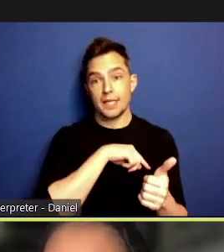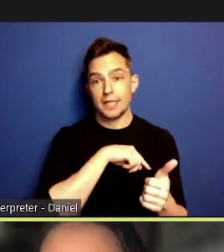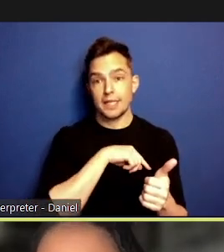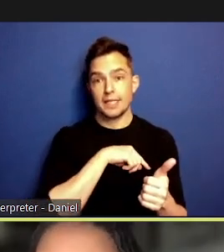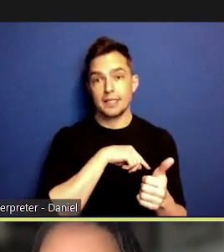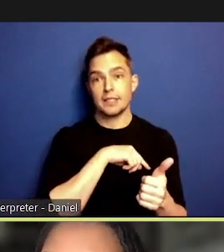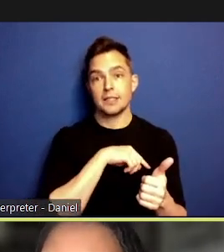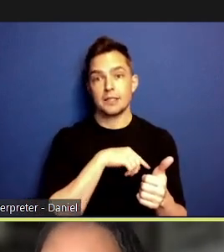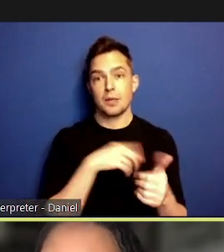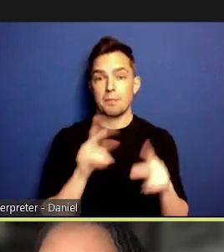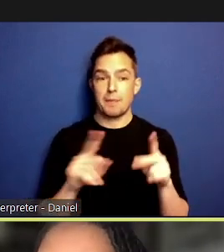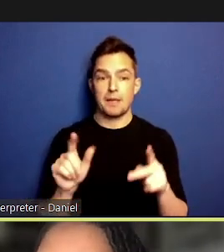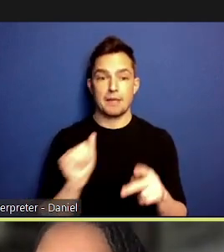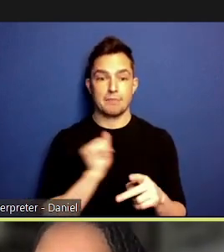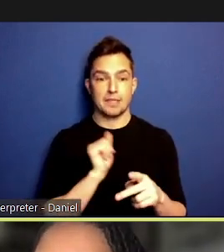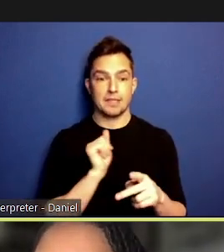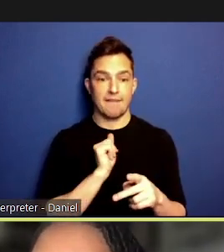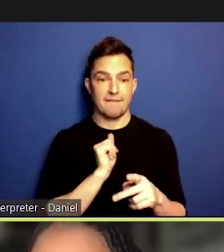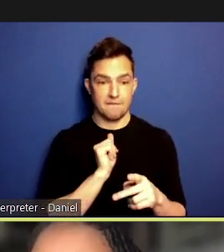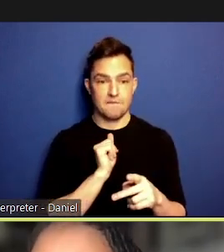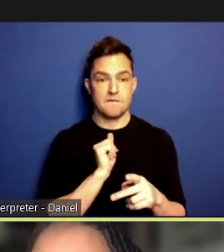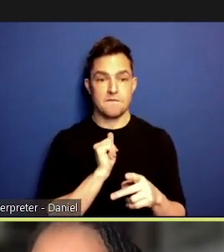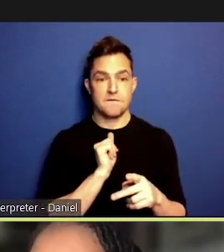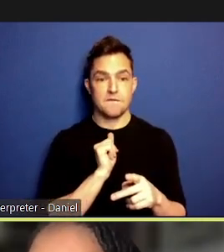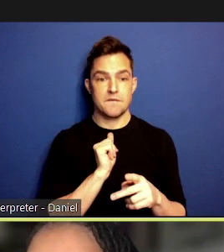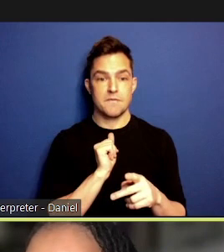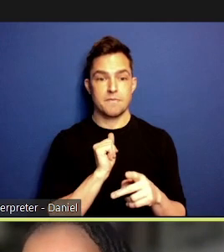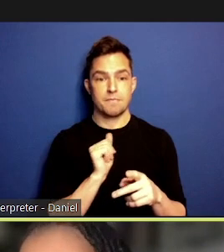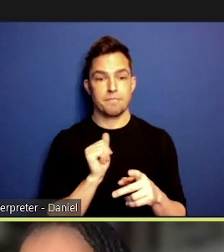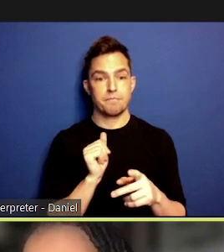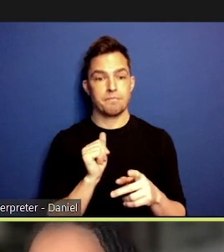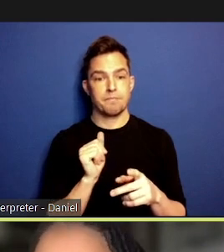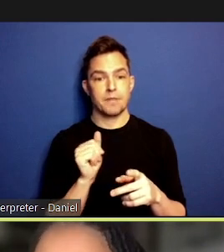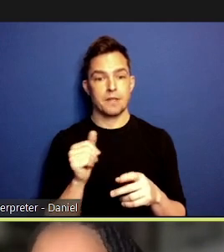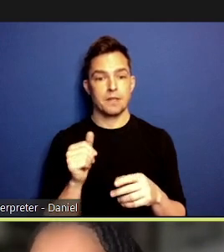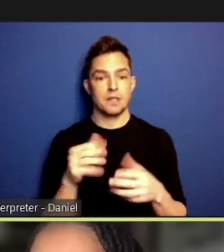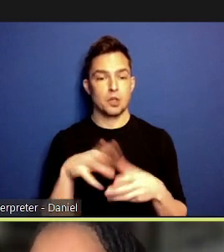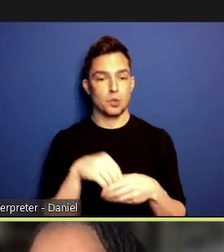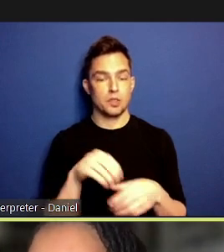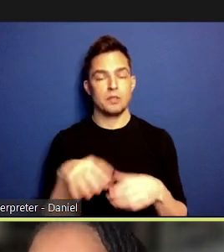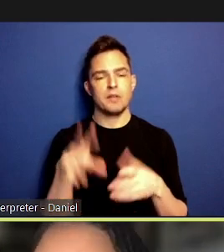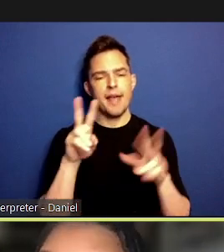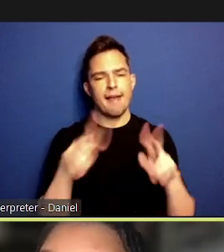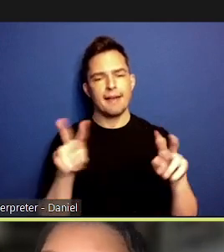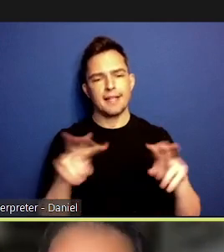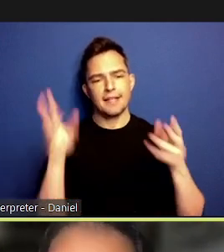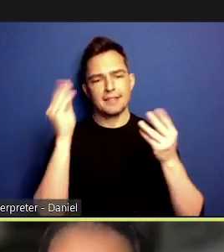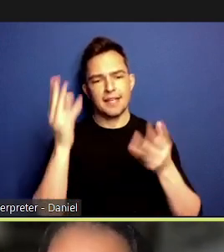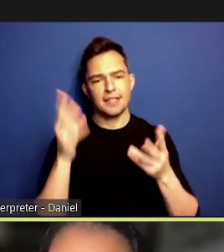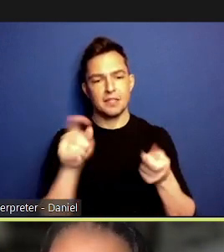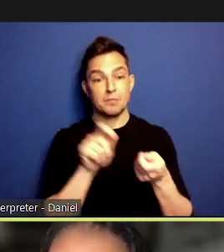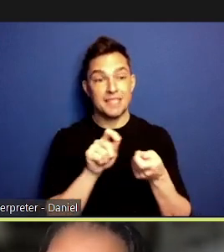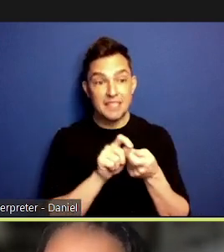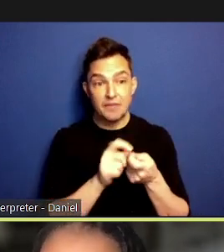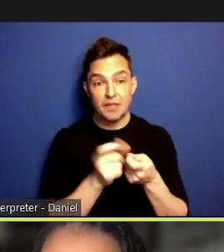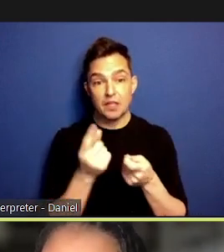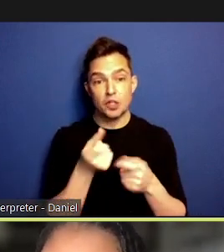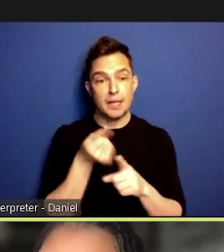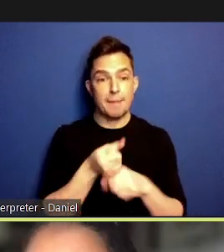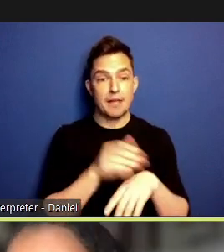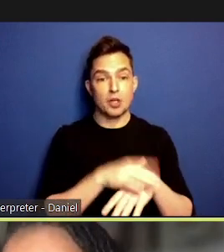myself included analyzing data, especially understanding the impact it has on black students